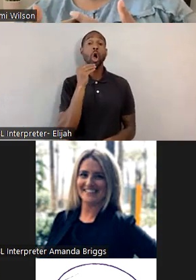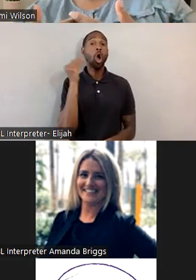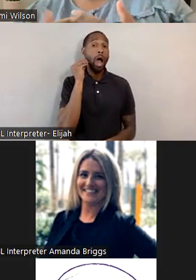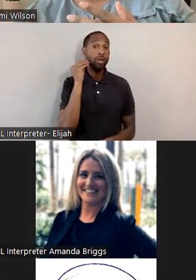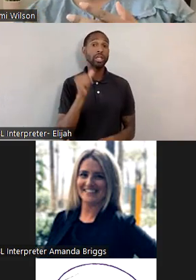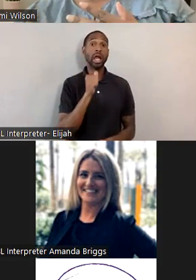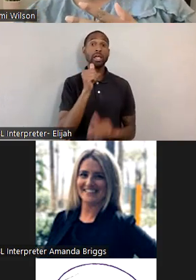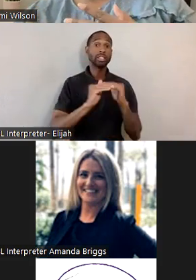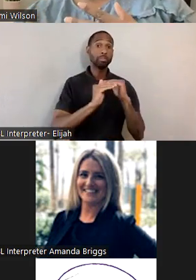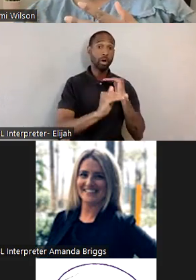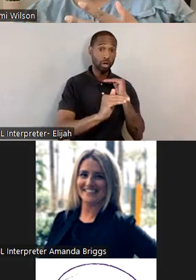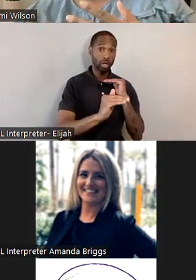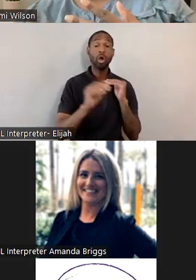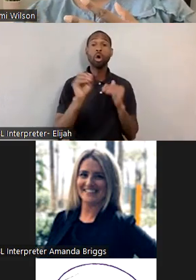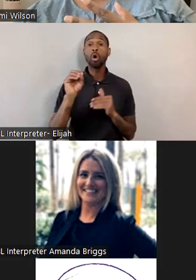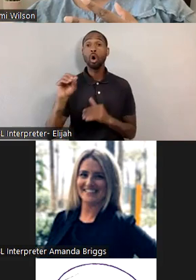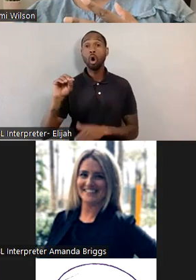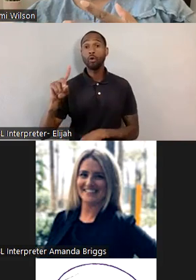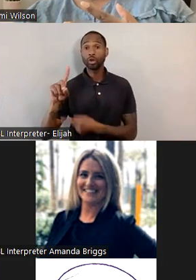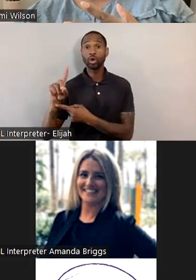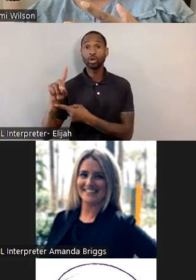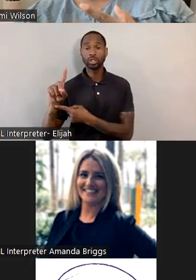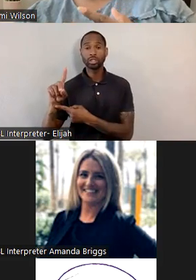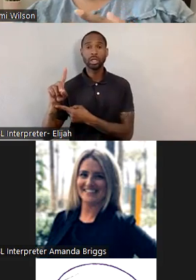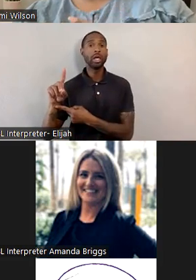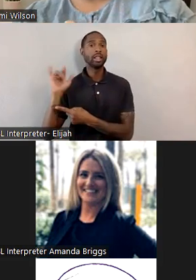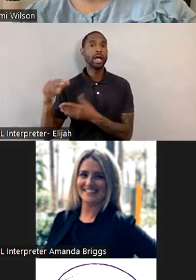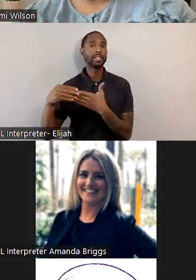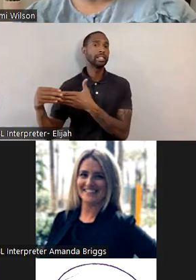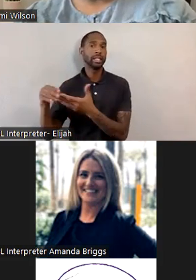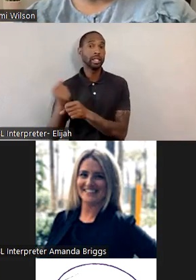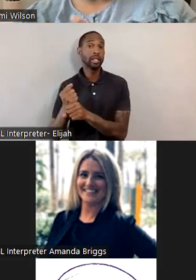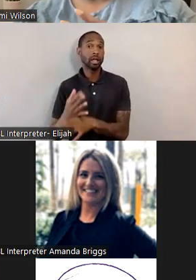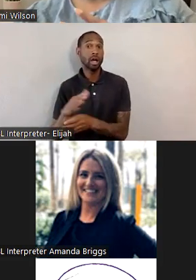overdose is found to be the leading cause of death among these people.